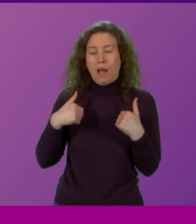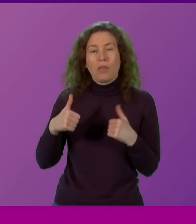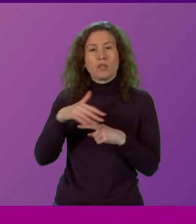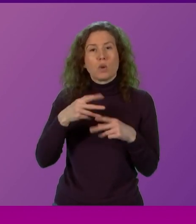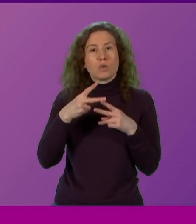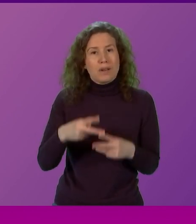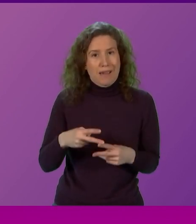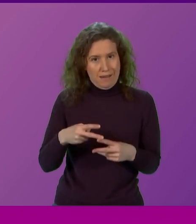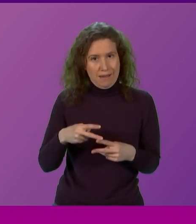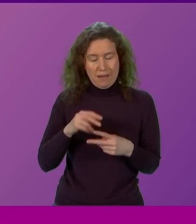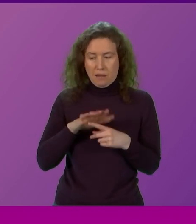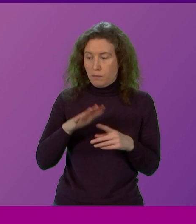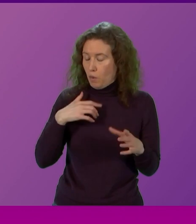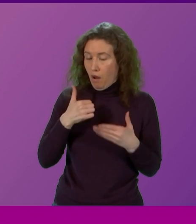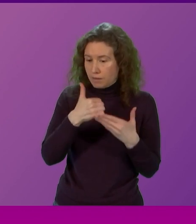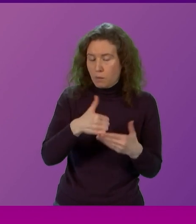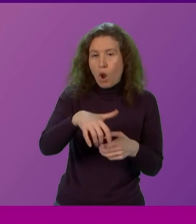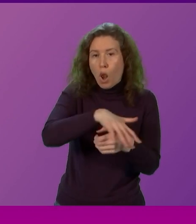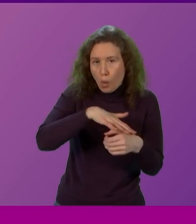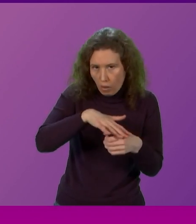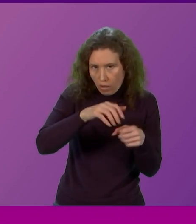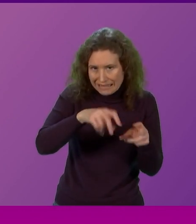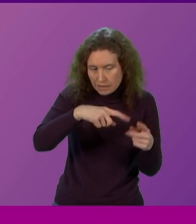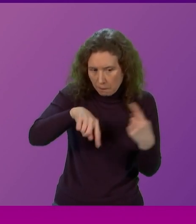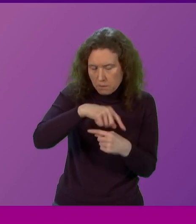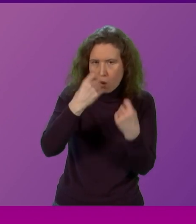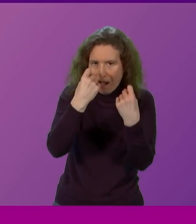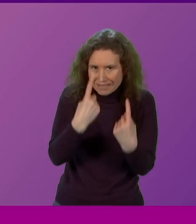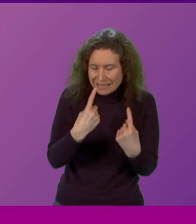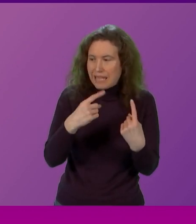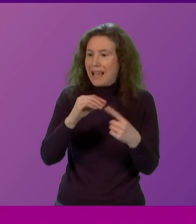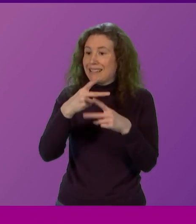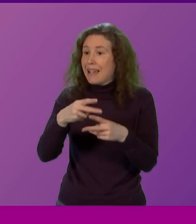we are supporting local systems to gain a better understanding of care homes data, and